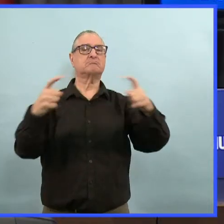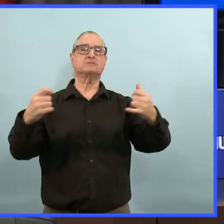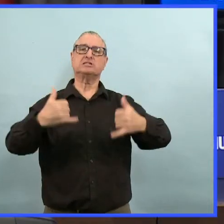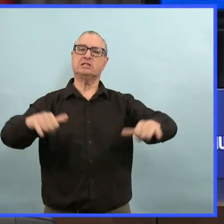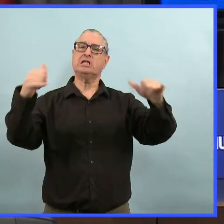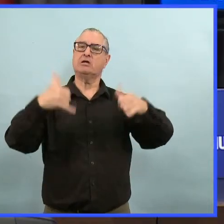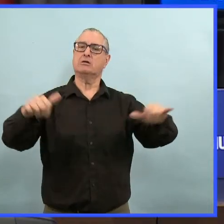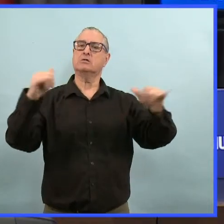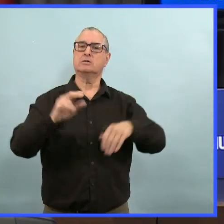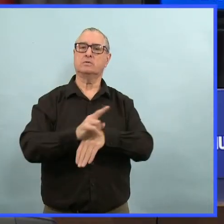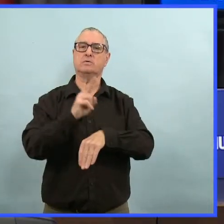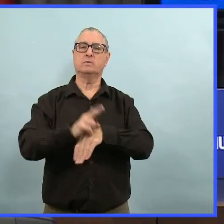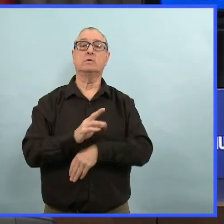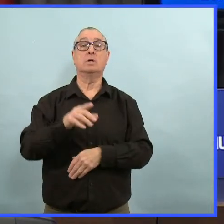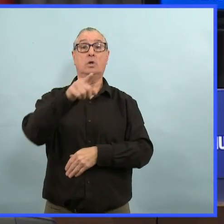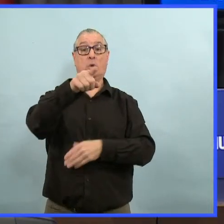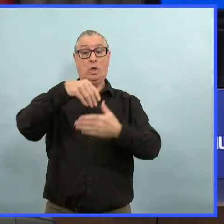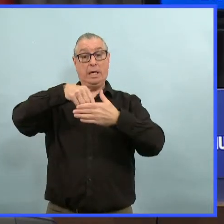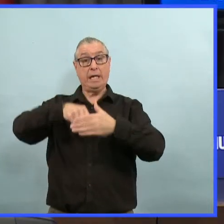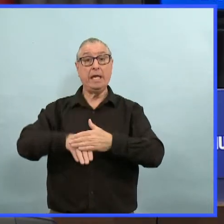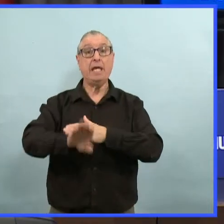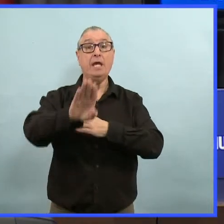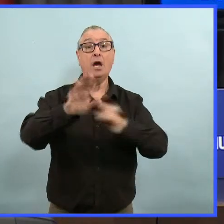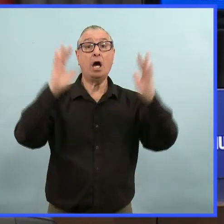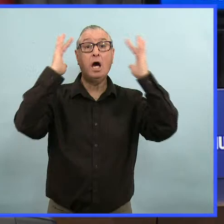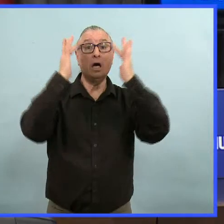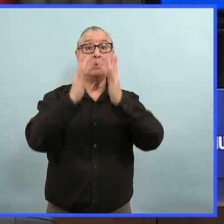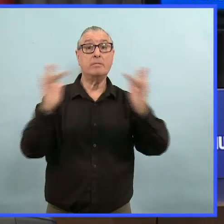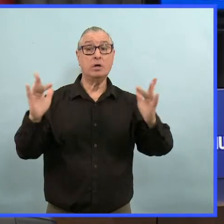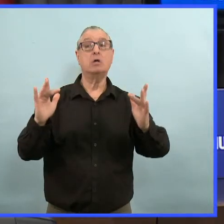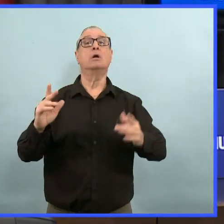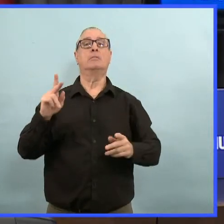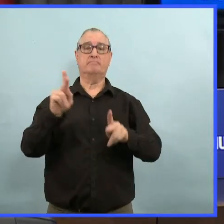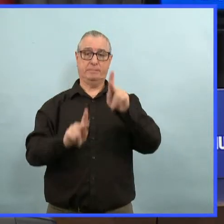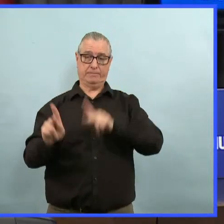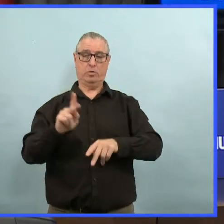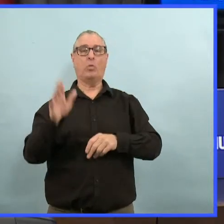we'll continue to require medical mass to be worn in all of our healthcare facilities